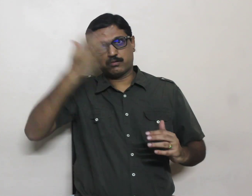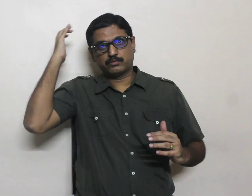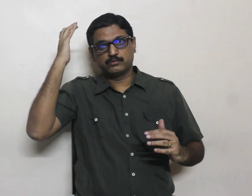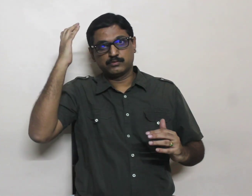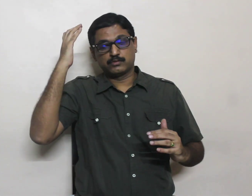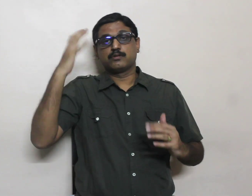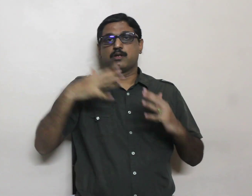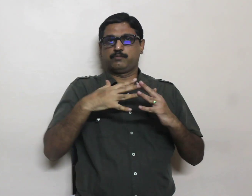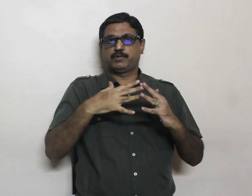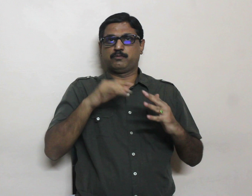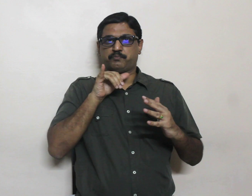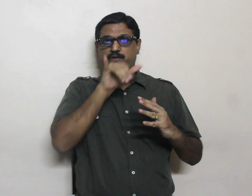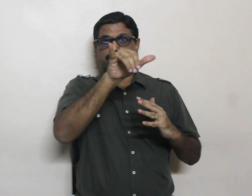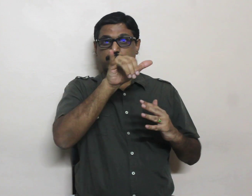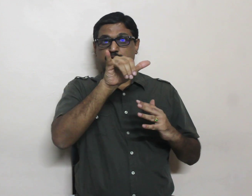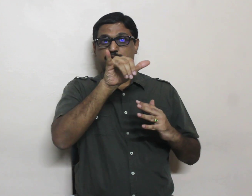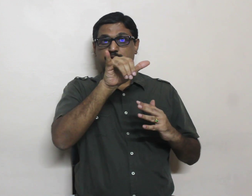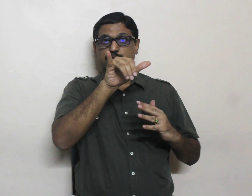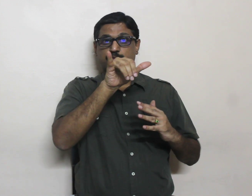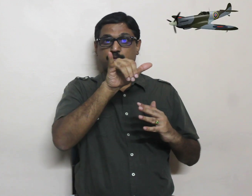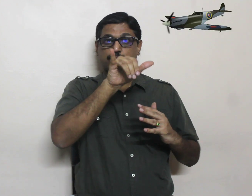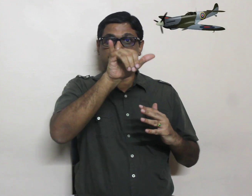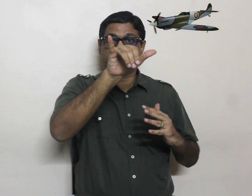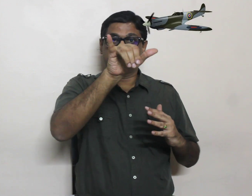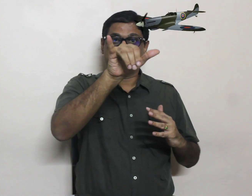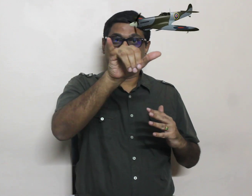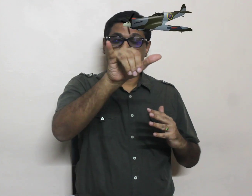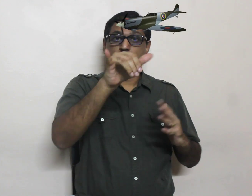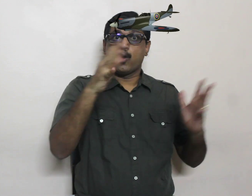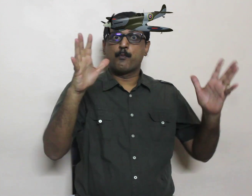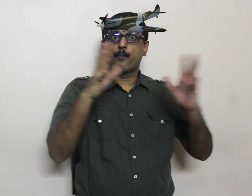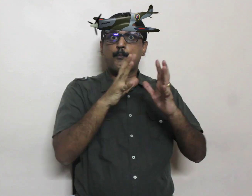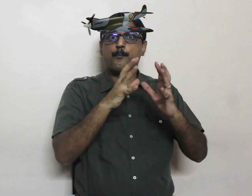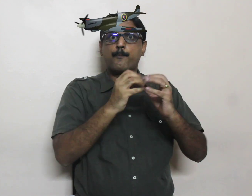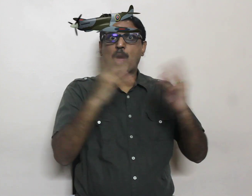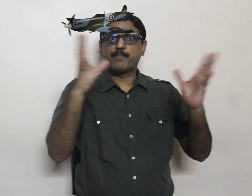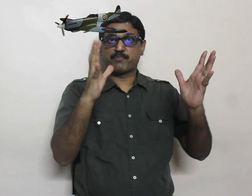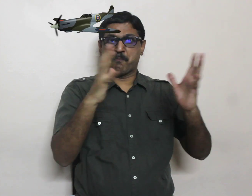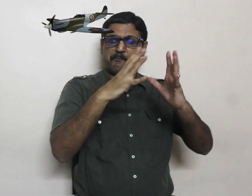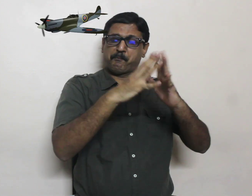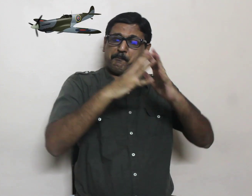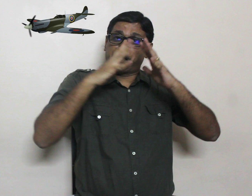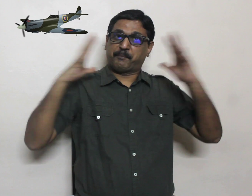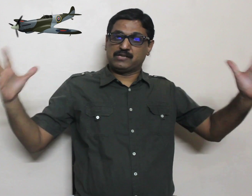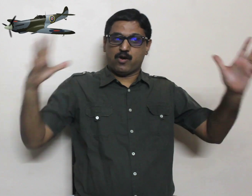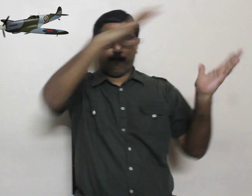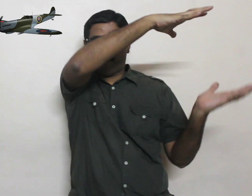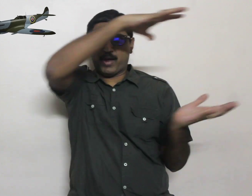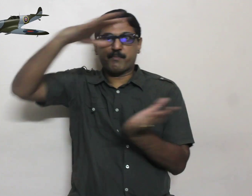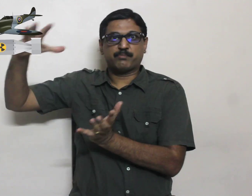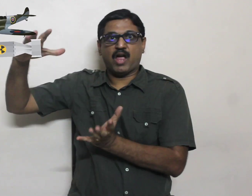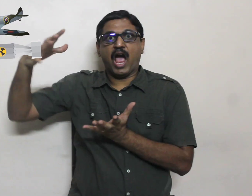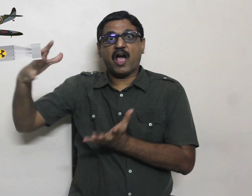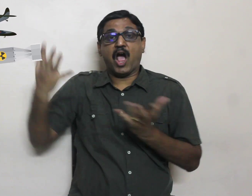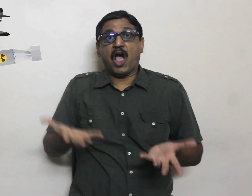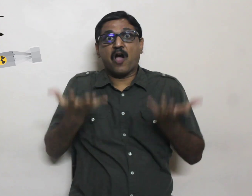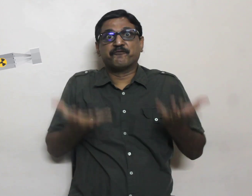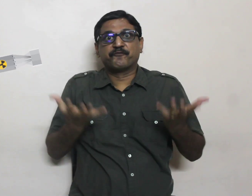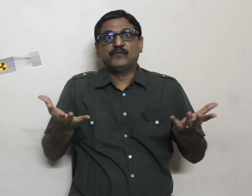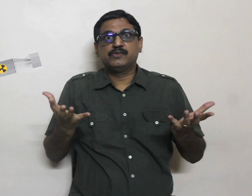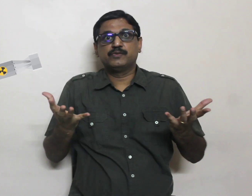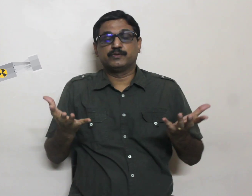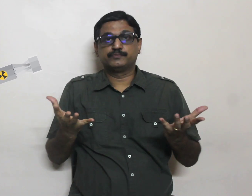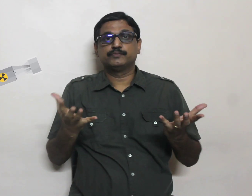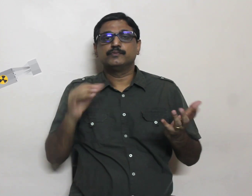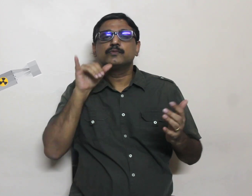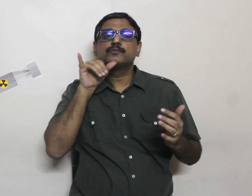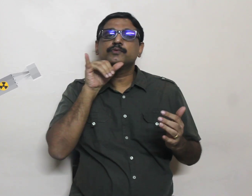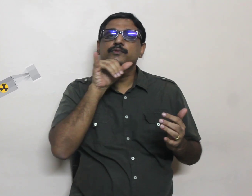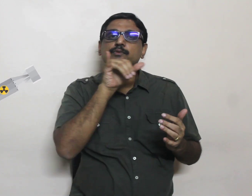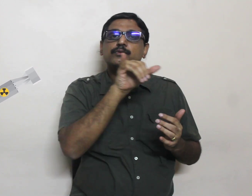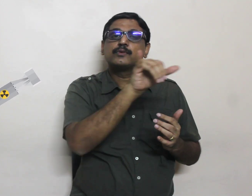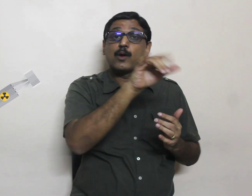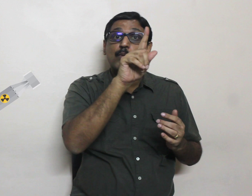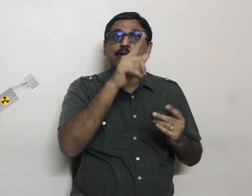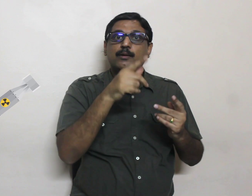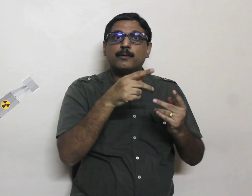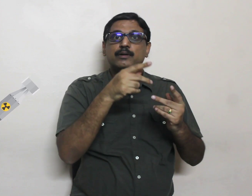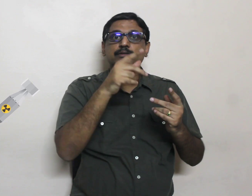America was very angry and threw a big bomb on one of the cities of Japan named Hiroshima and